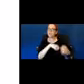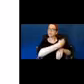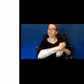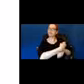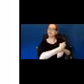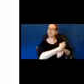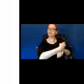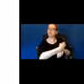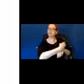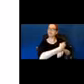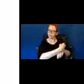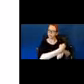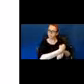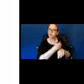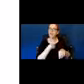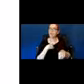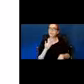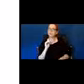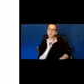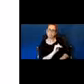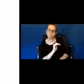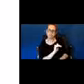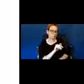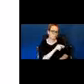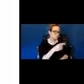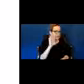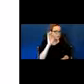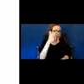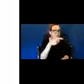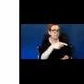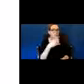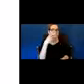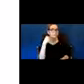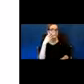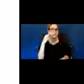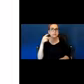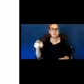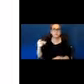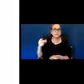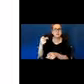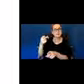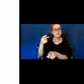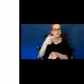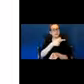Have you ever been to the Homeless Help Desk? And he had some not nice words to say about the Homeless Help Desk,